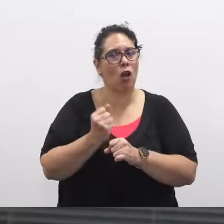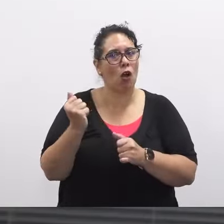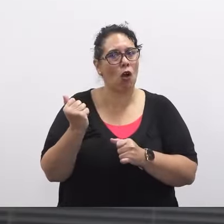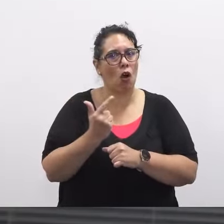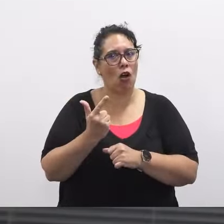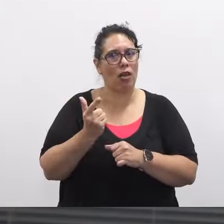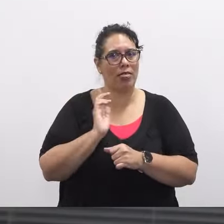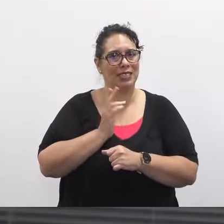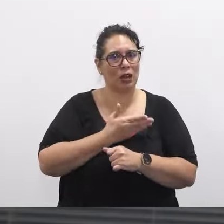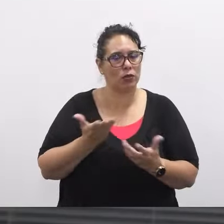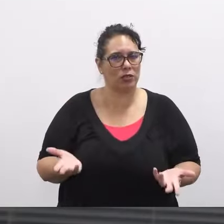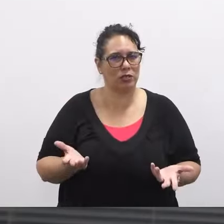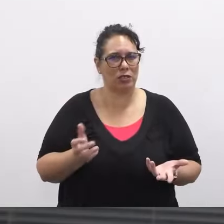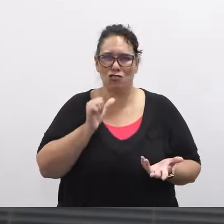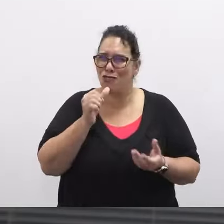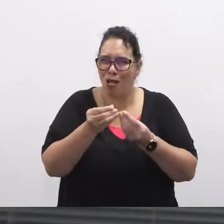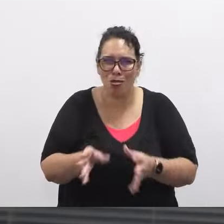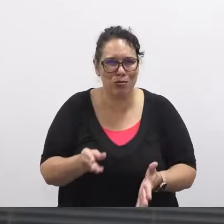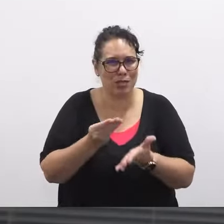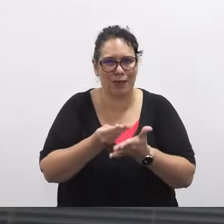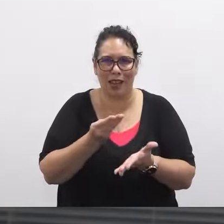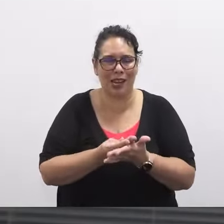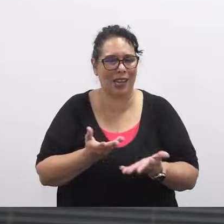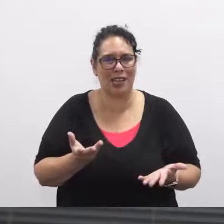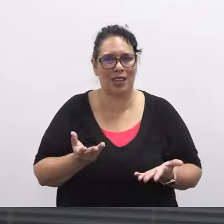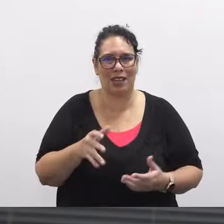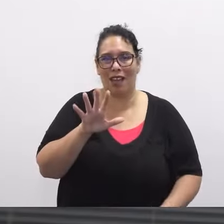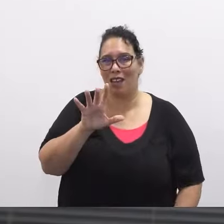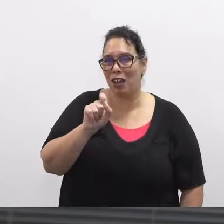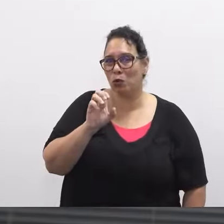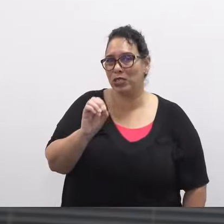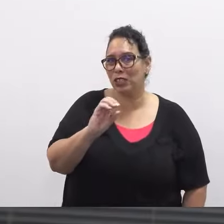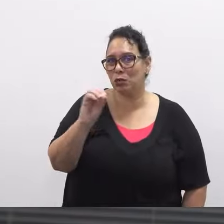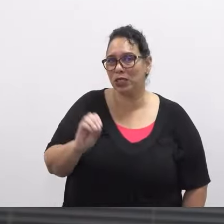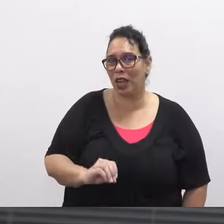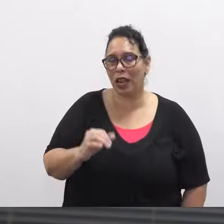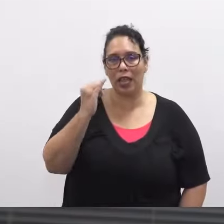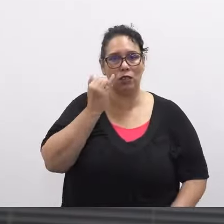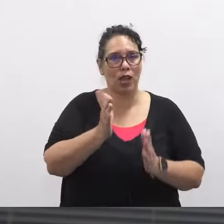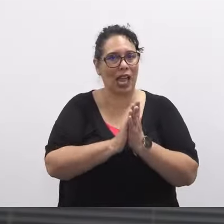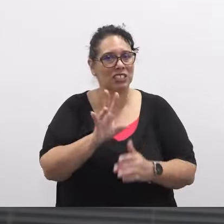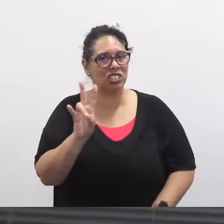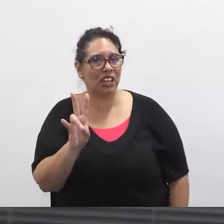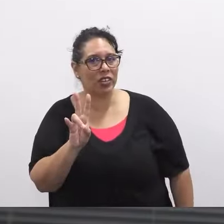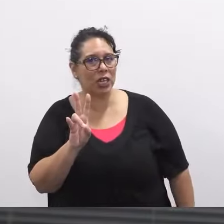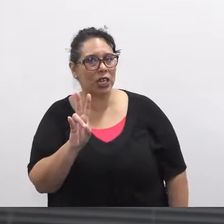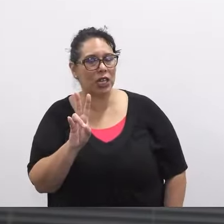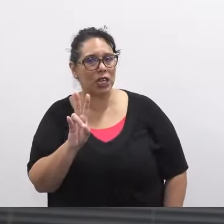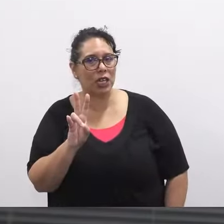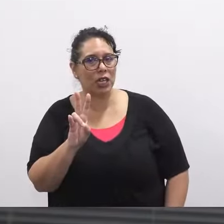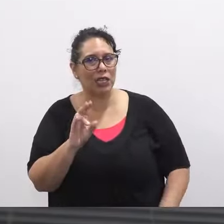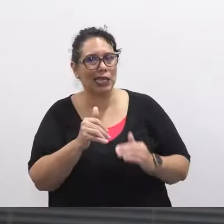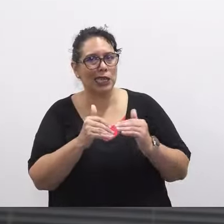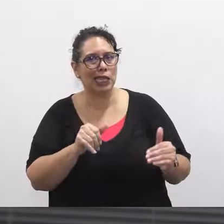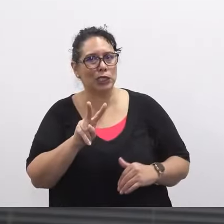You guys are not losing any money by the way. At 5.0%, if we asked for seven, that's a little bit less than 2%.